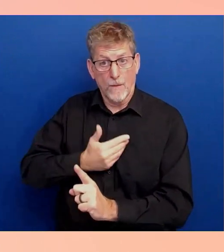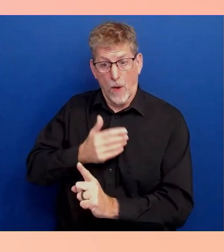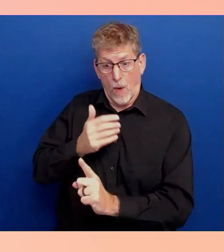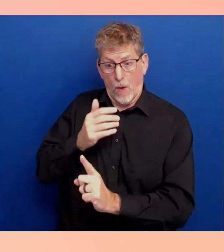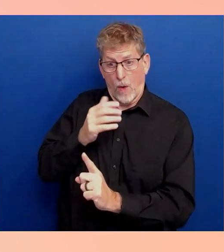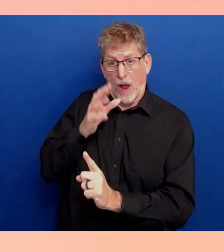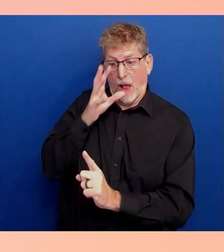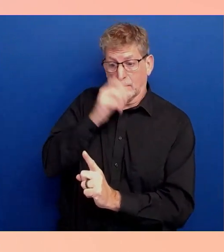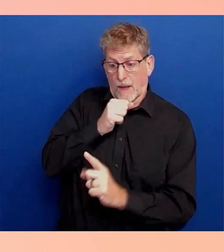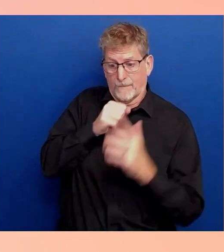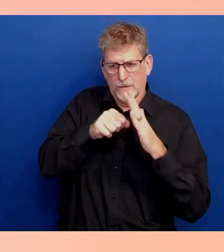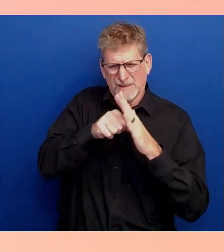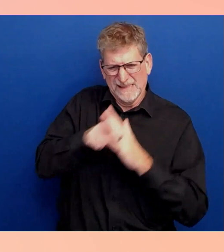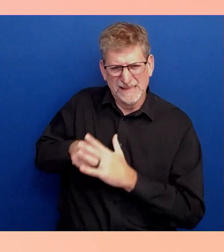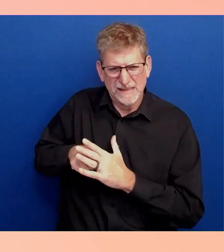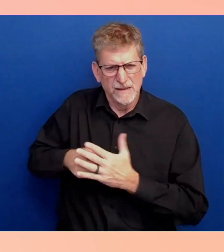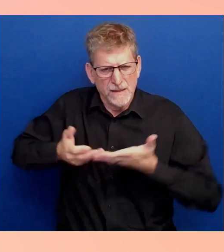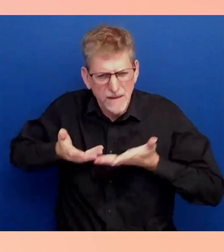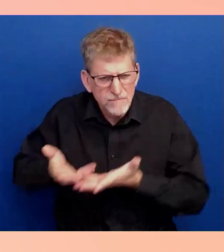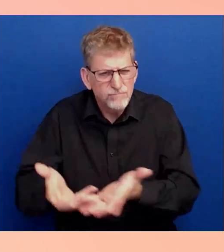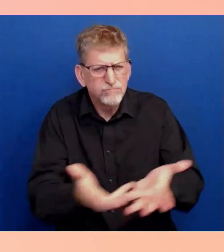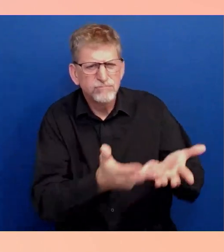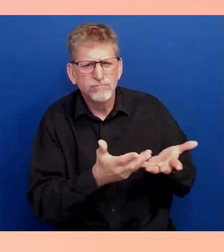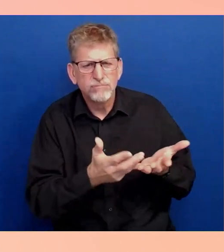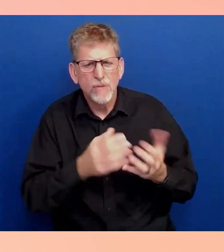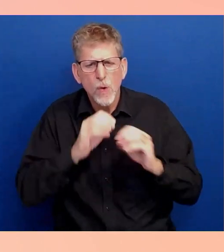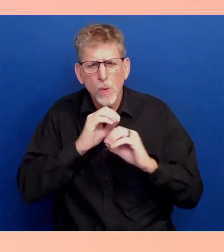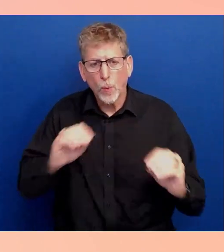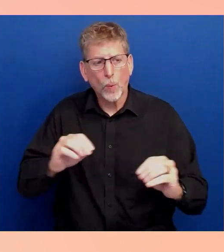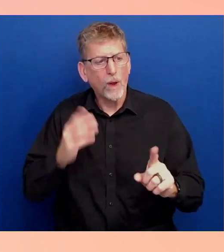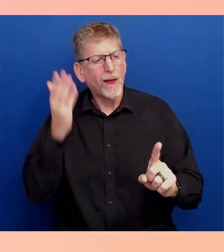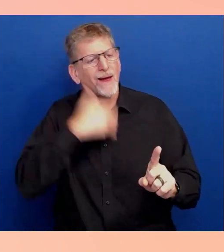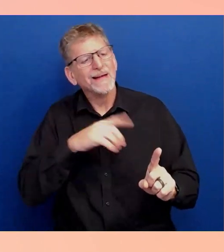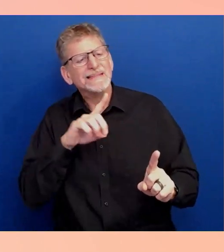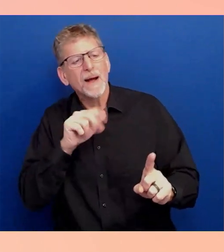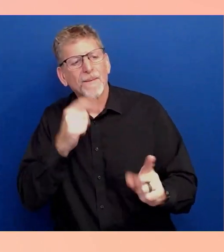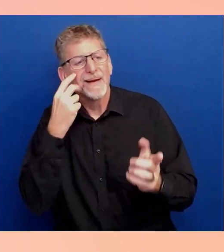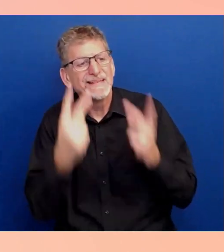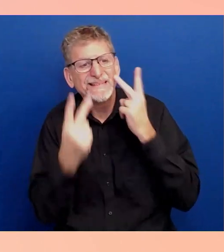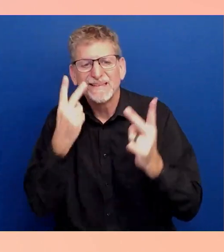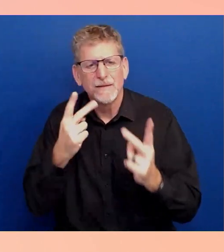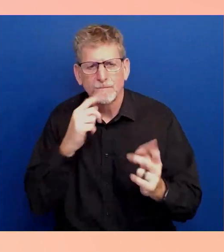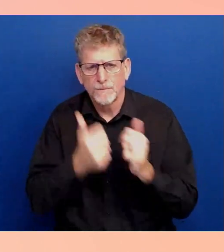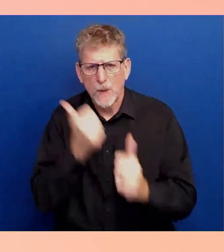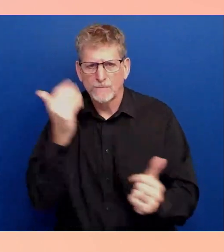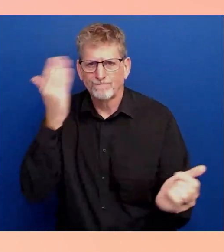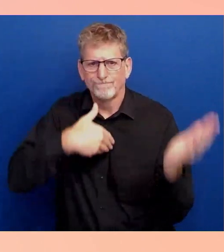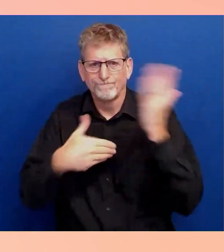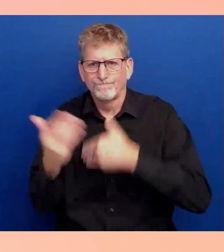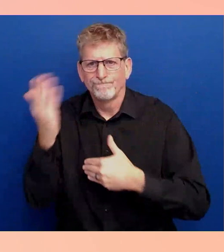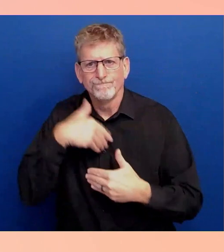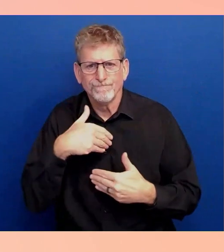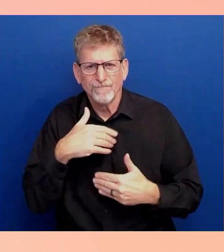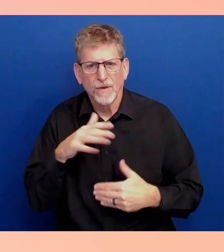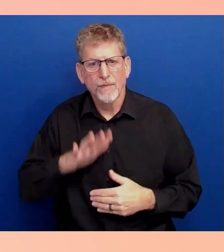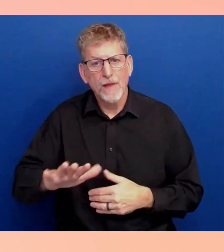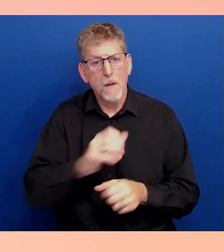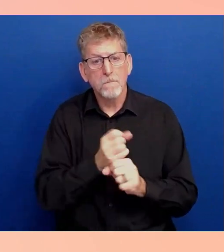Those who are neurotypical, they assume their product meets every customer need. Strategies like co-designing a feature for